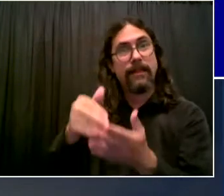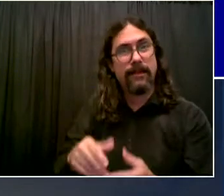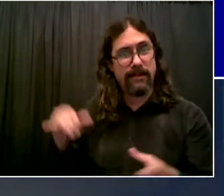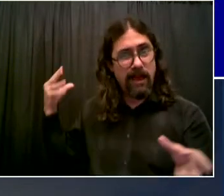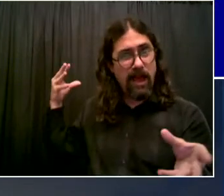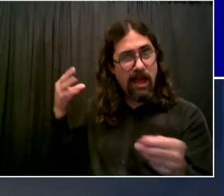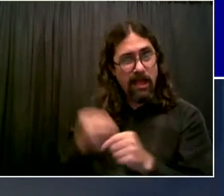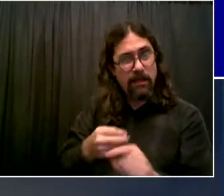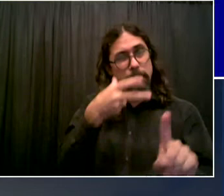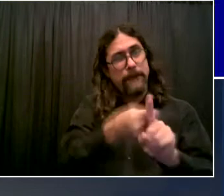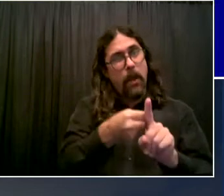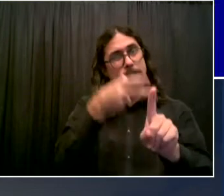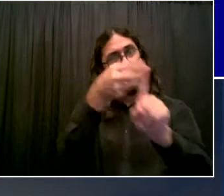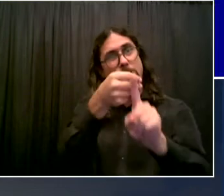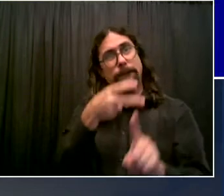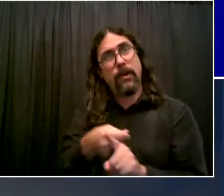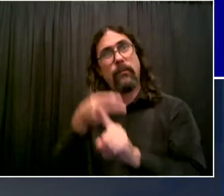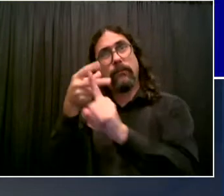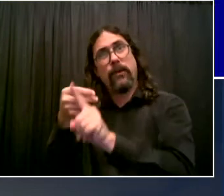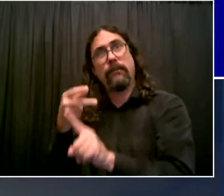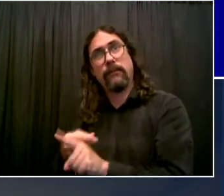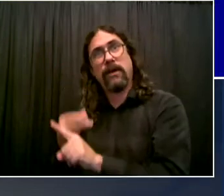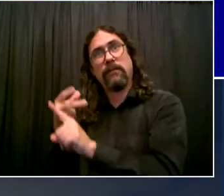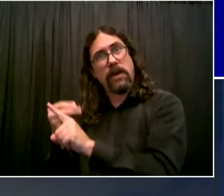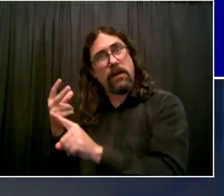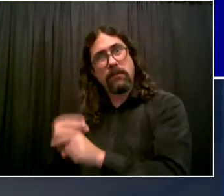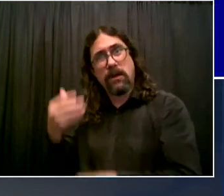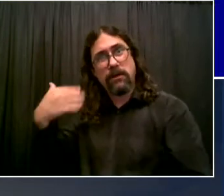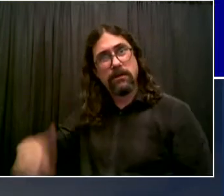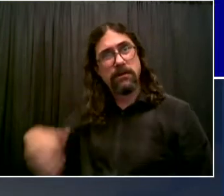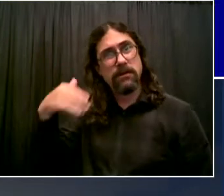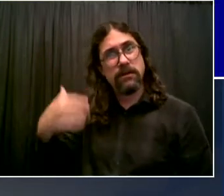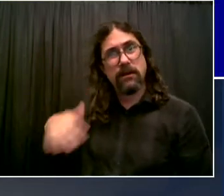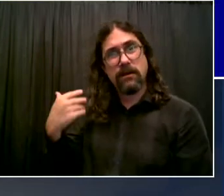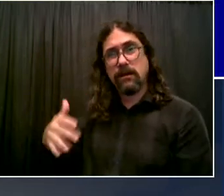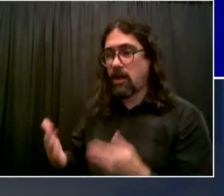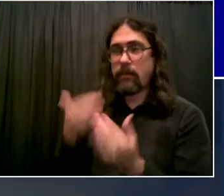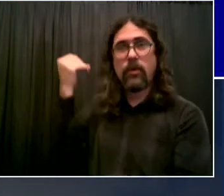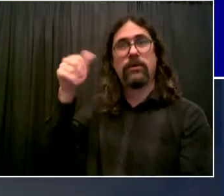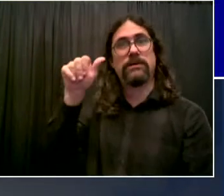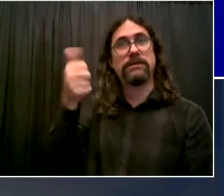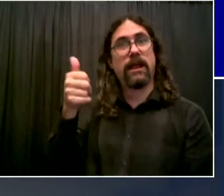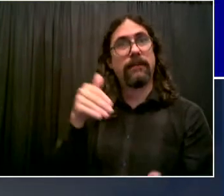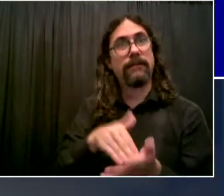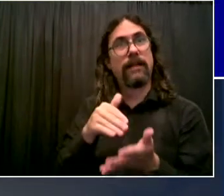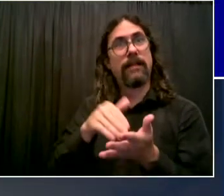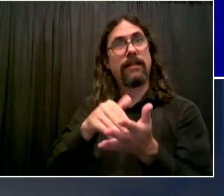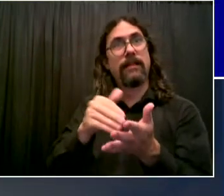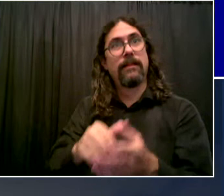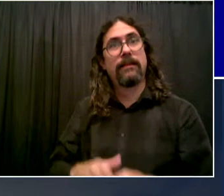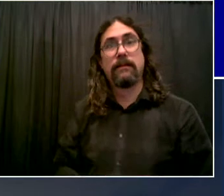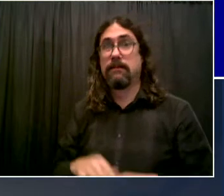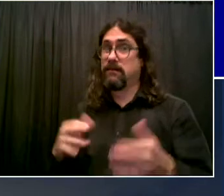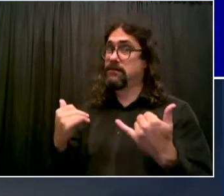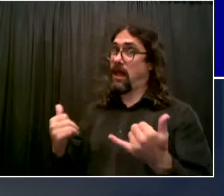VACCINAIOTN DOSES FROM DAY ONE. AMAZING. WE ARE ON THE VERGE OF10